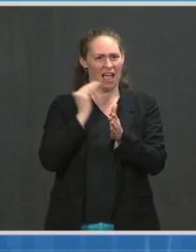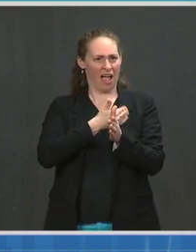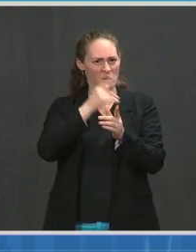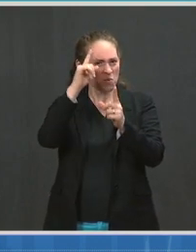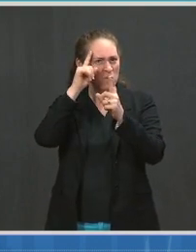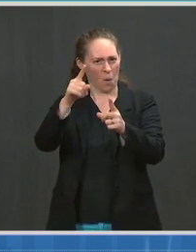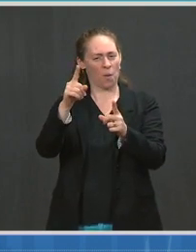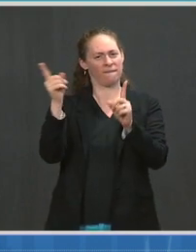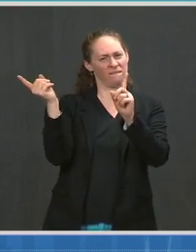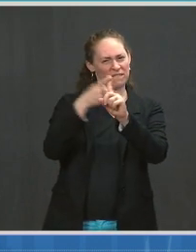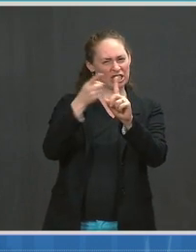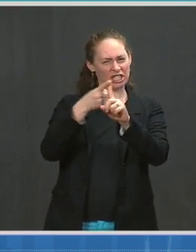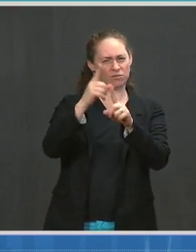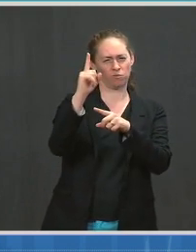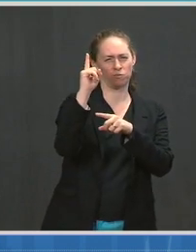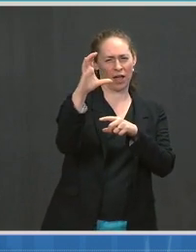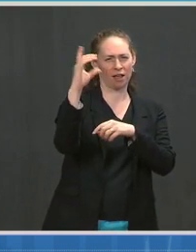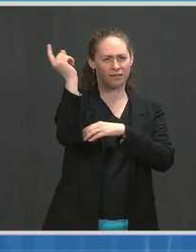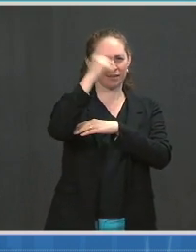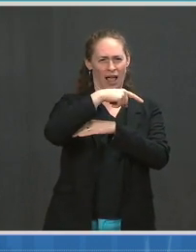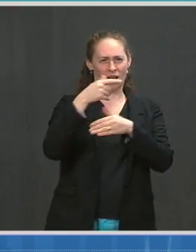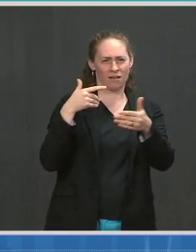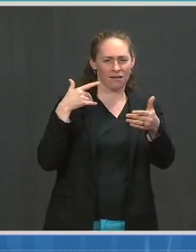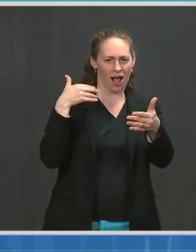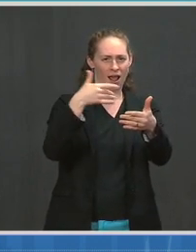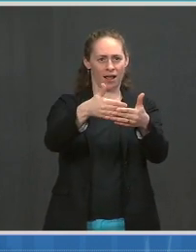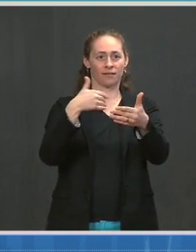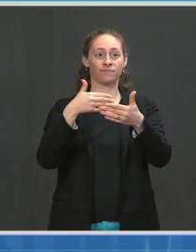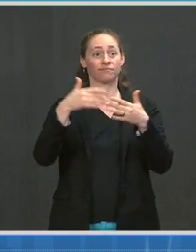will have gotten at least one shot by April 29th.